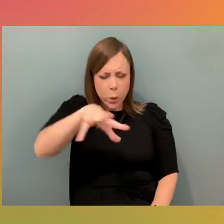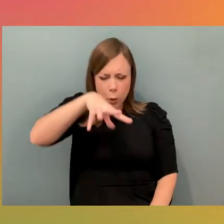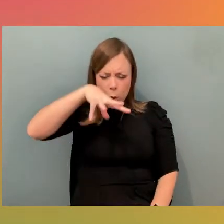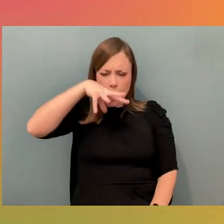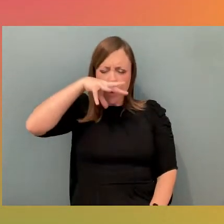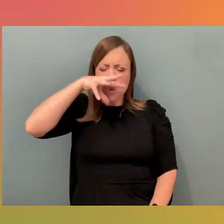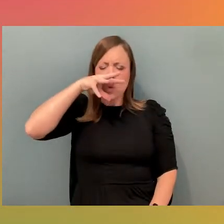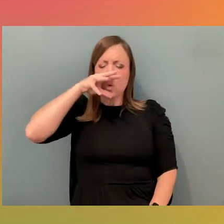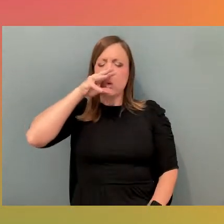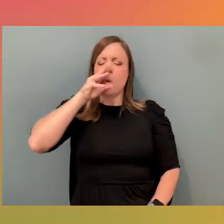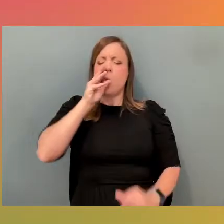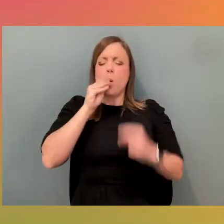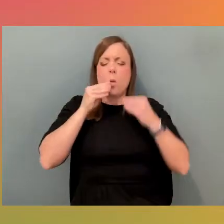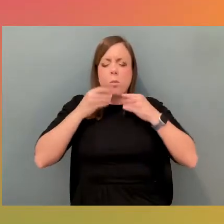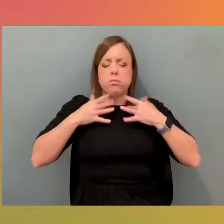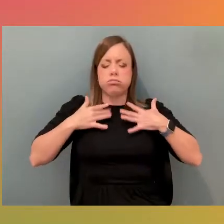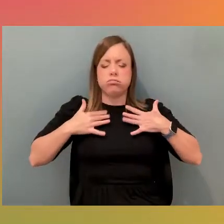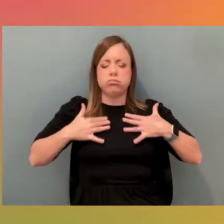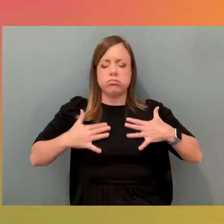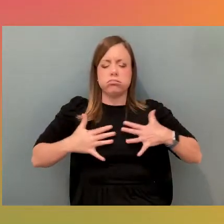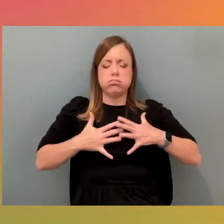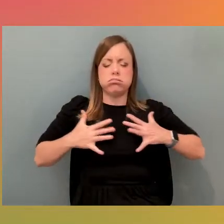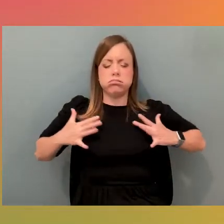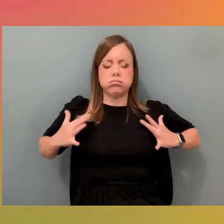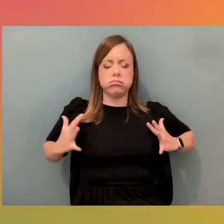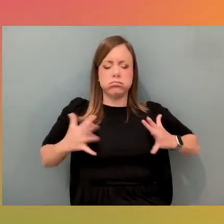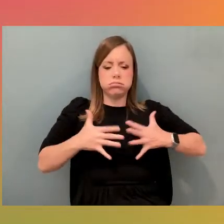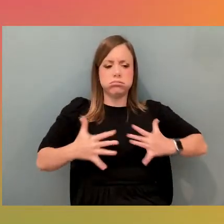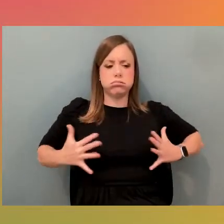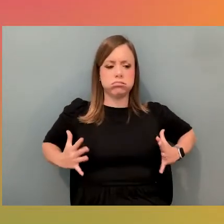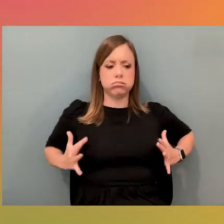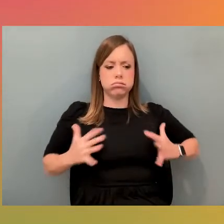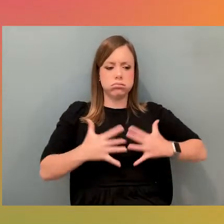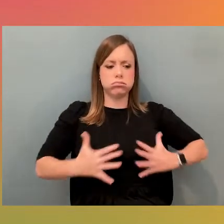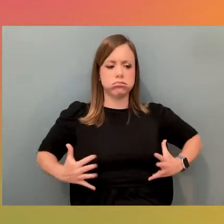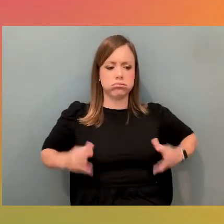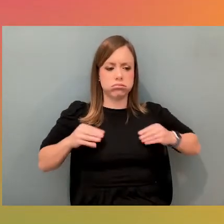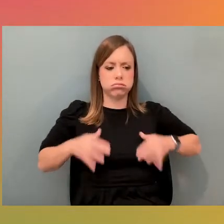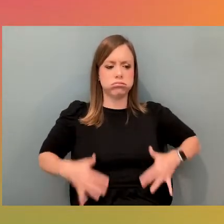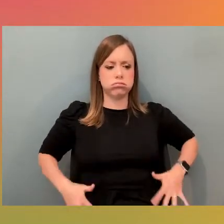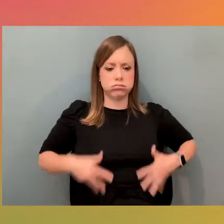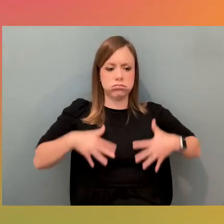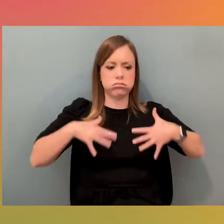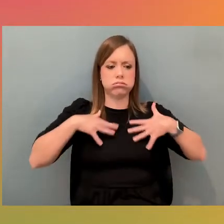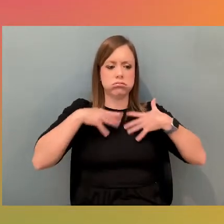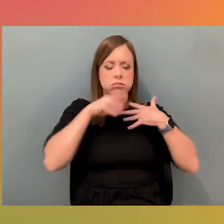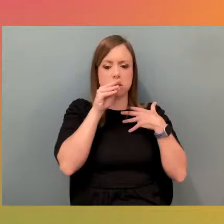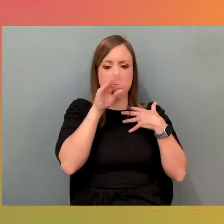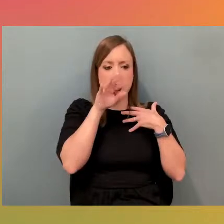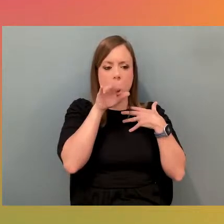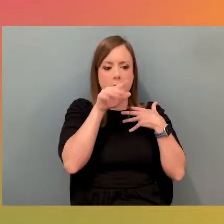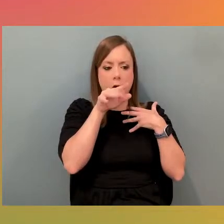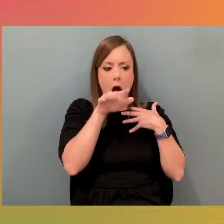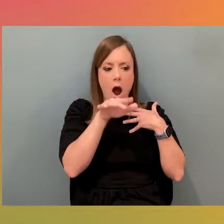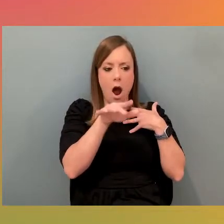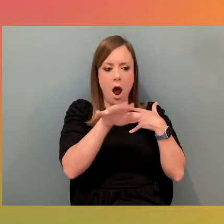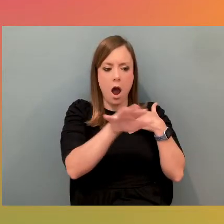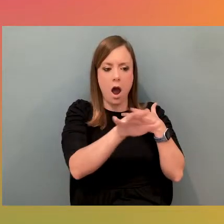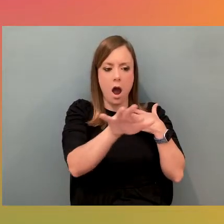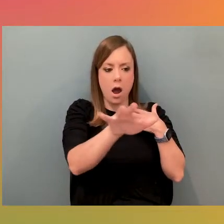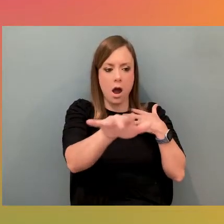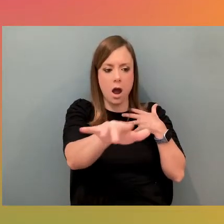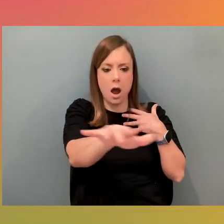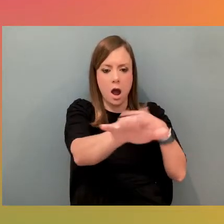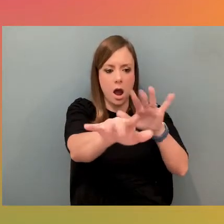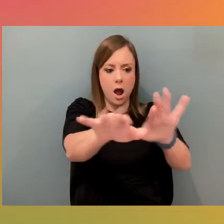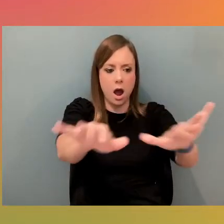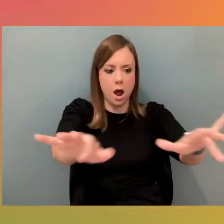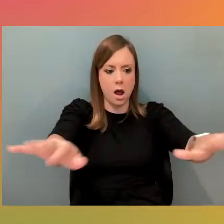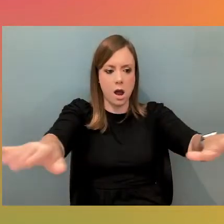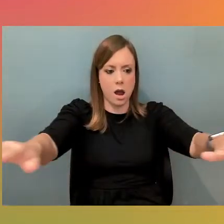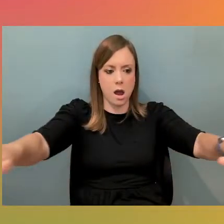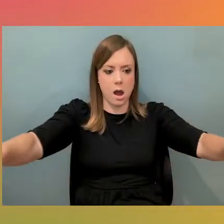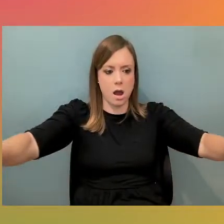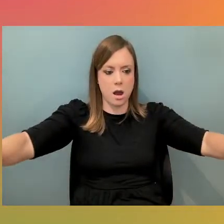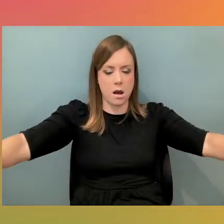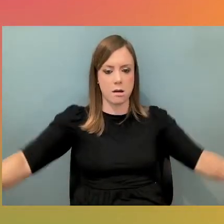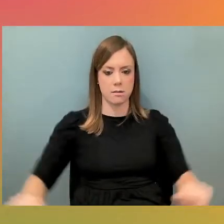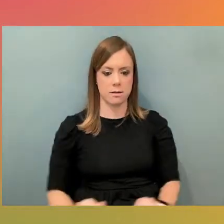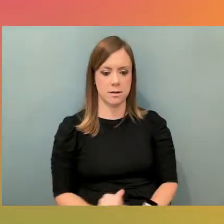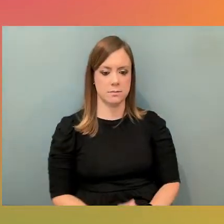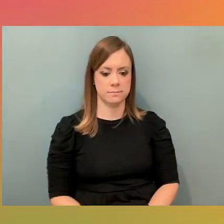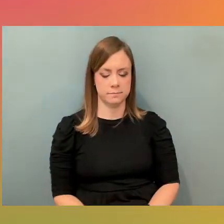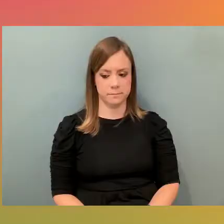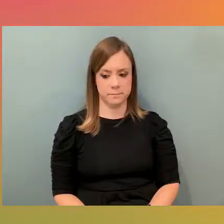SO YOU WILL TAKE A BIG THREE